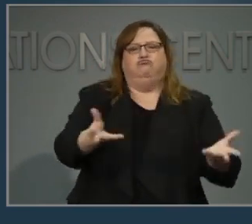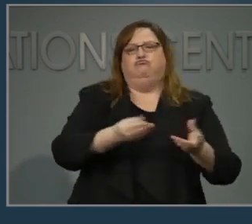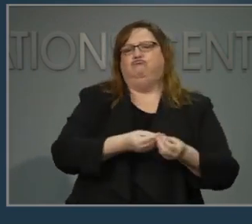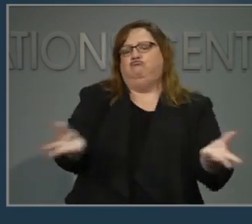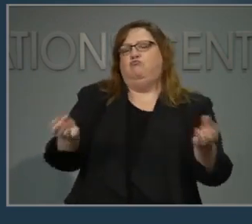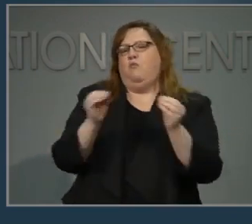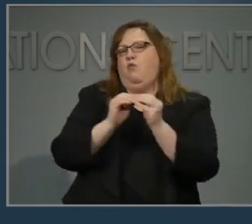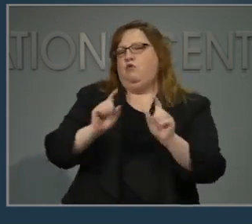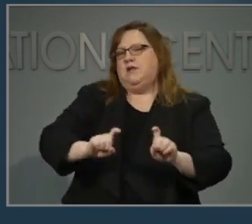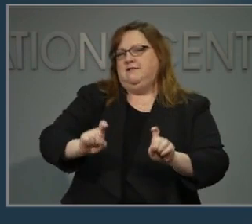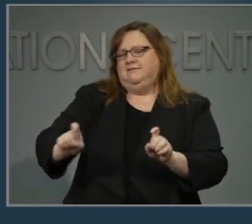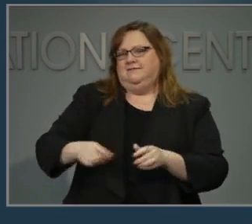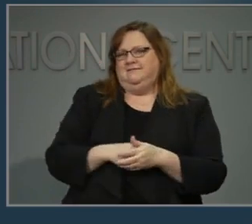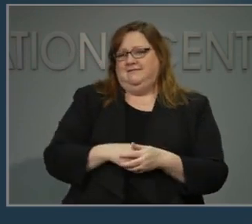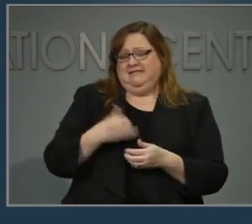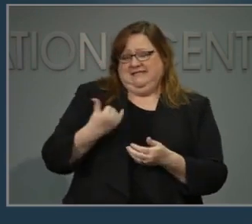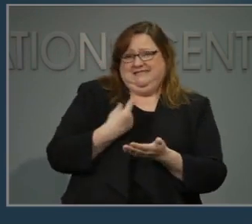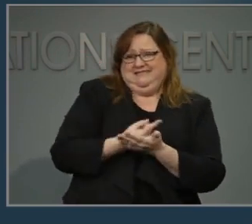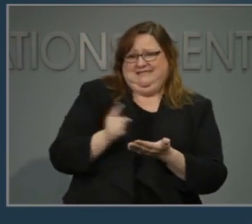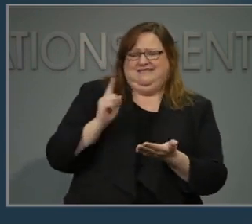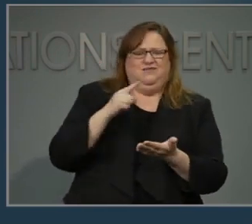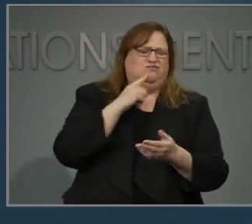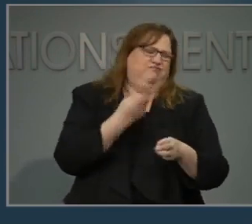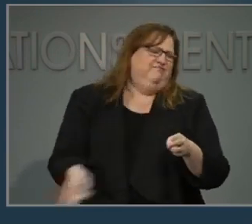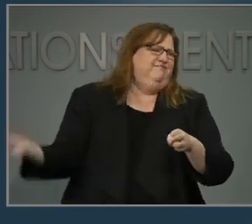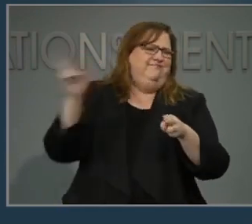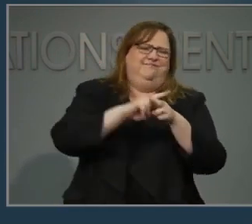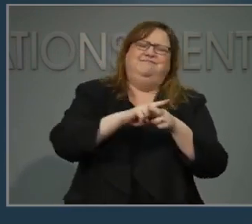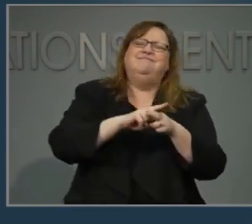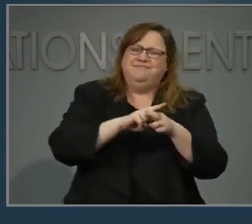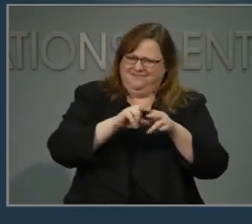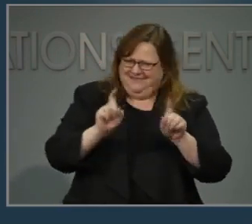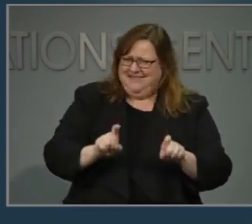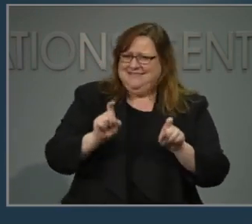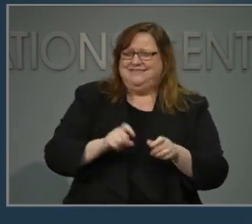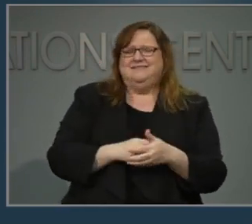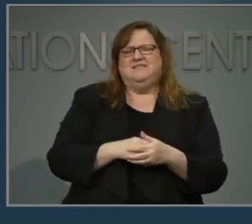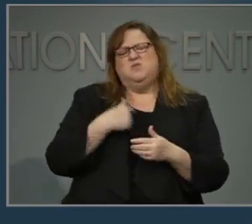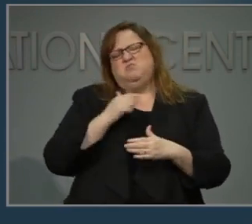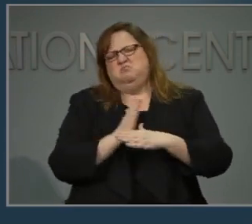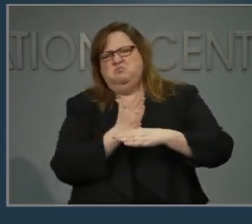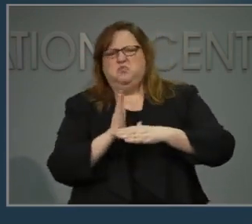LOOKING AT THE YELLOW LINE, YOU CAN SEE THE TREND IS UP -- GOOD NEWS.